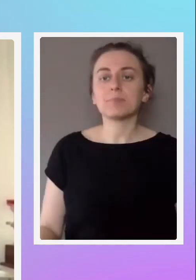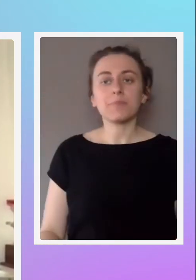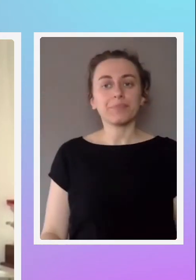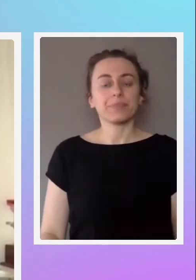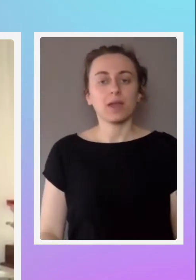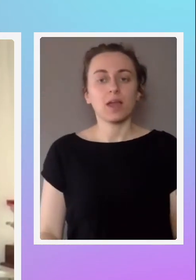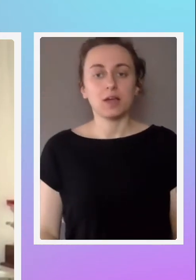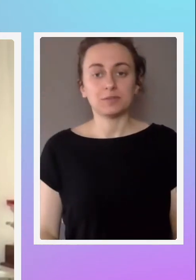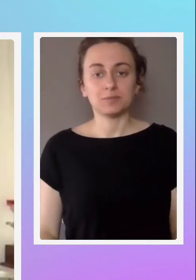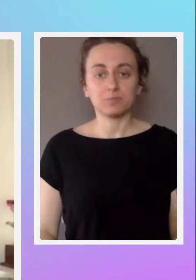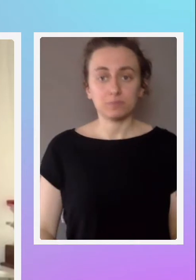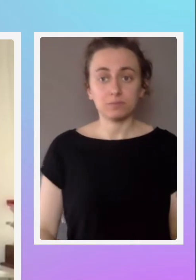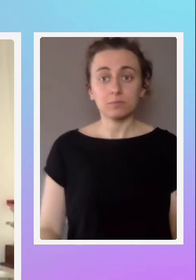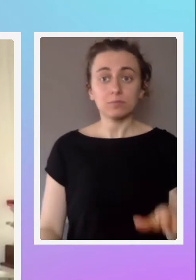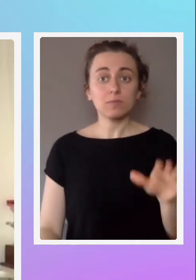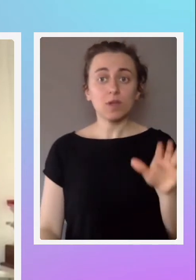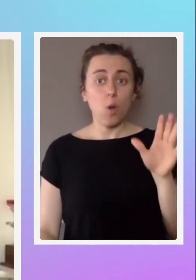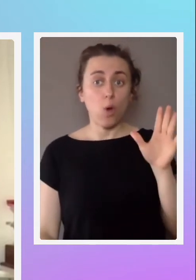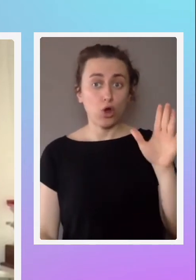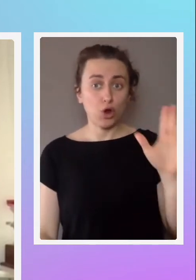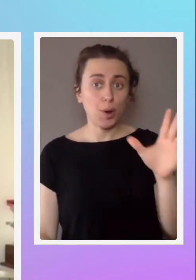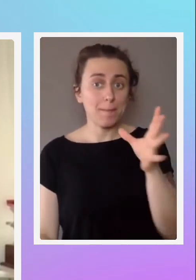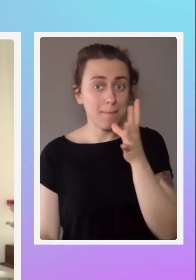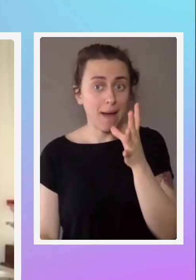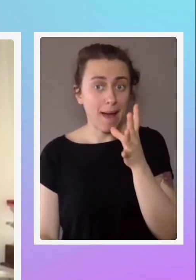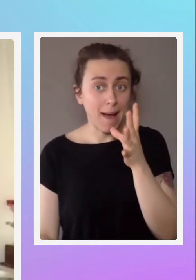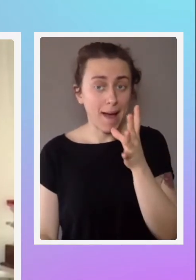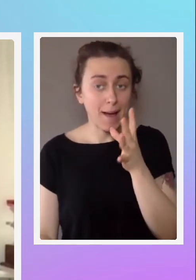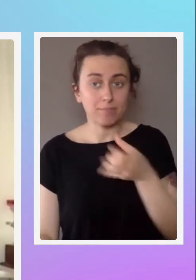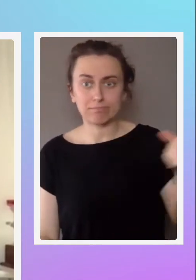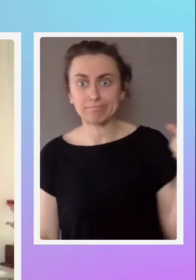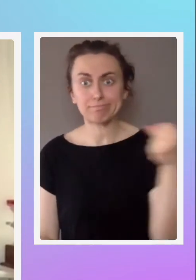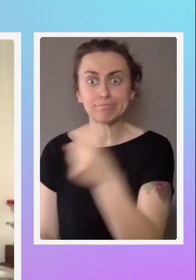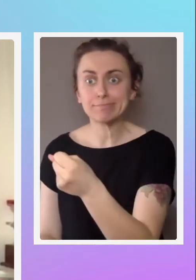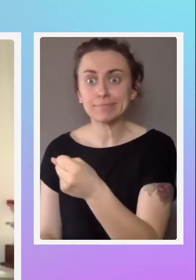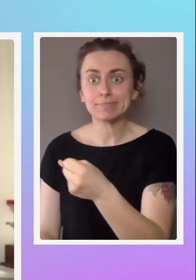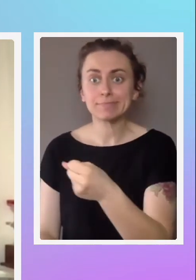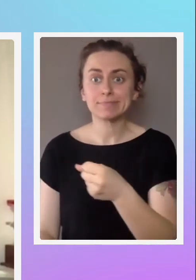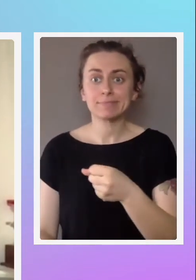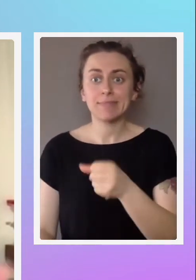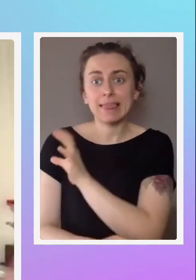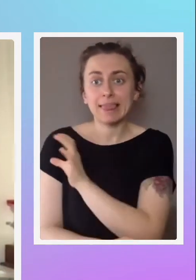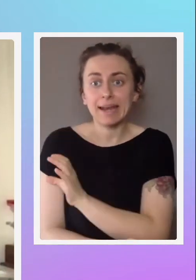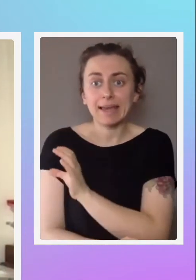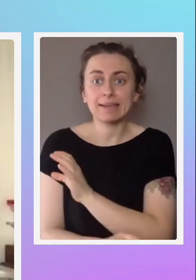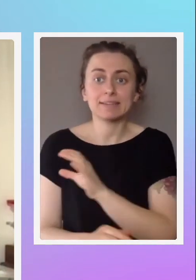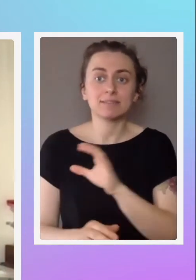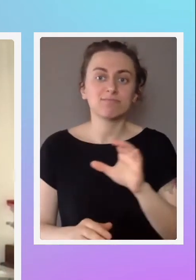to the John Tracy Clinic in Los Angeles where her mother learned how to help Sigrid maintain